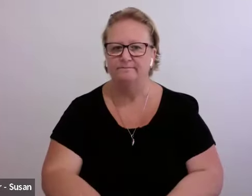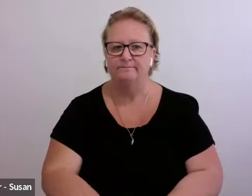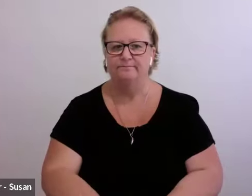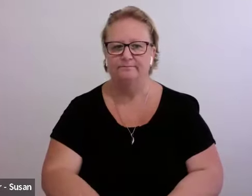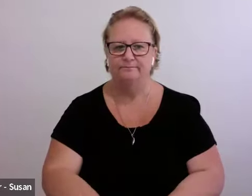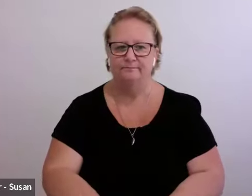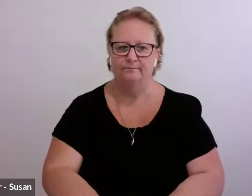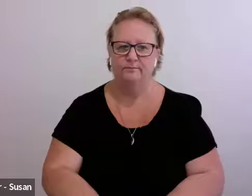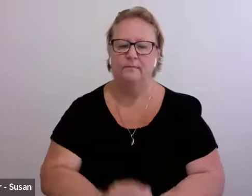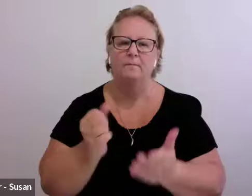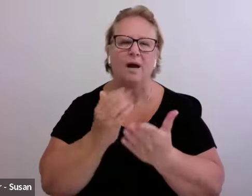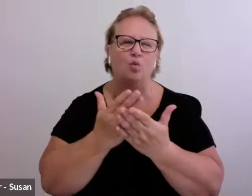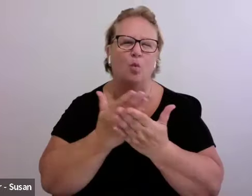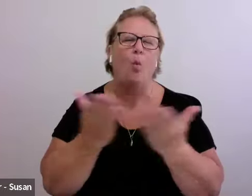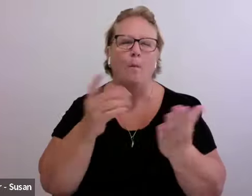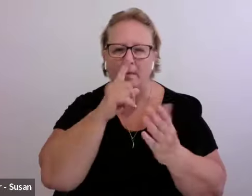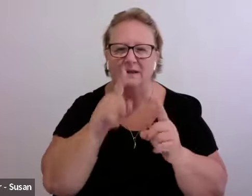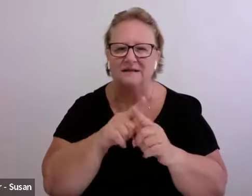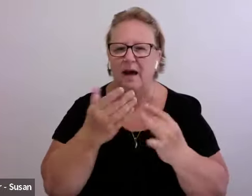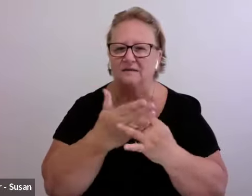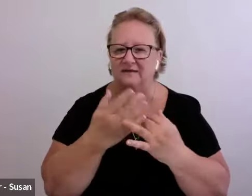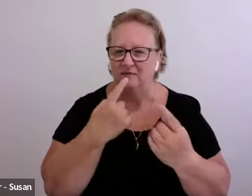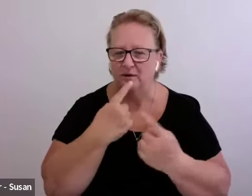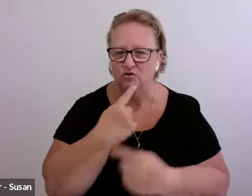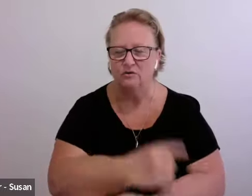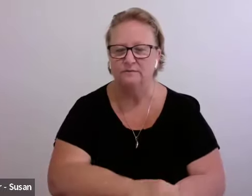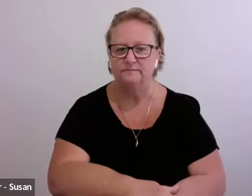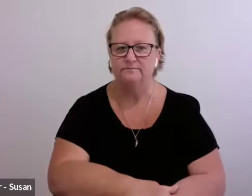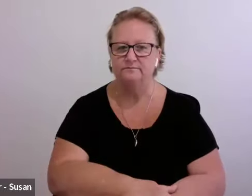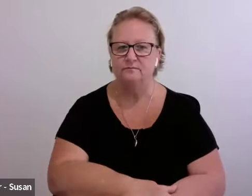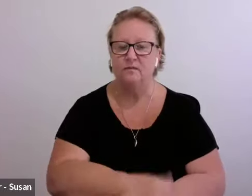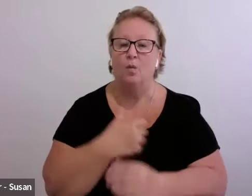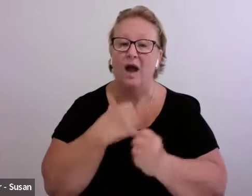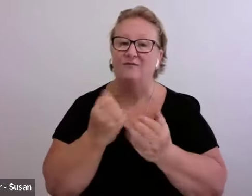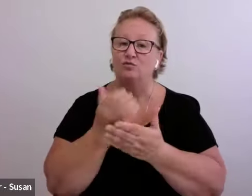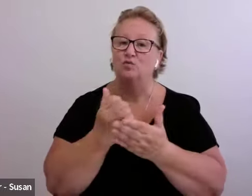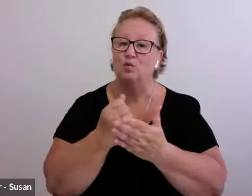if any come up today or in any of our drop-in sessions we' ll update the FAQs throughout so everyone has access to